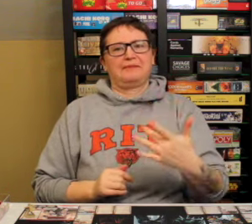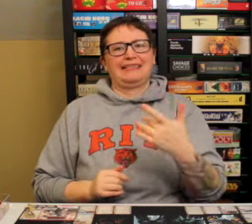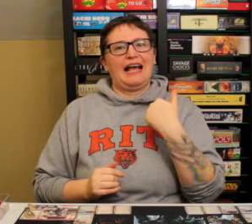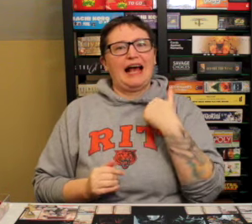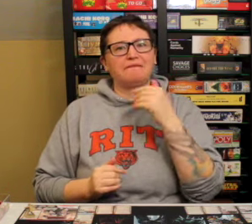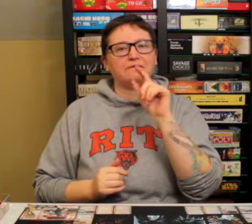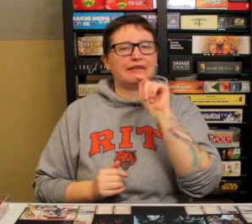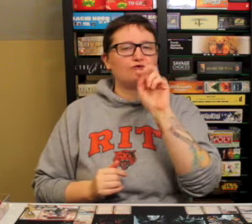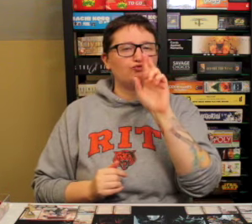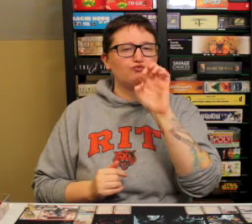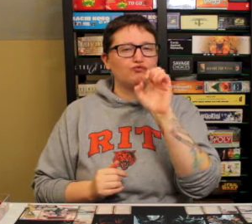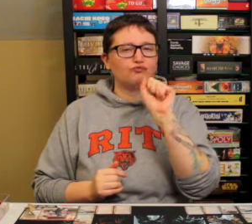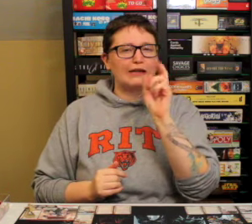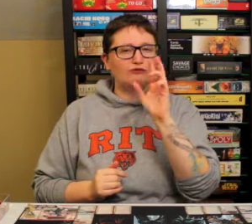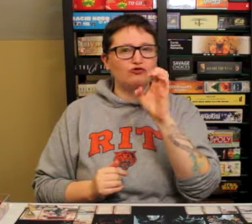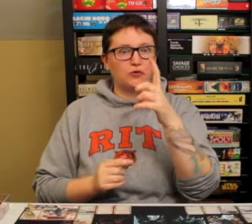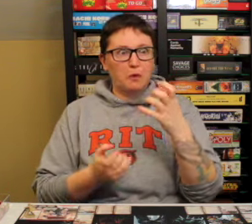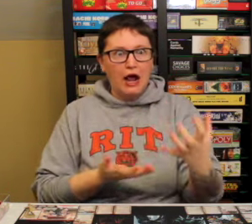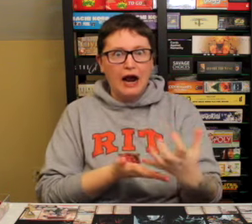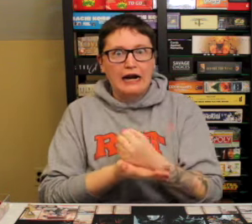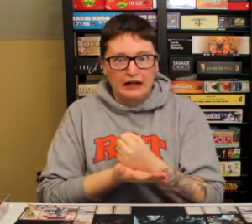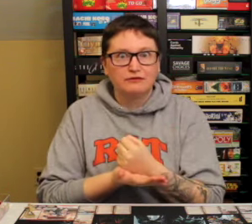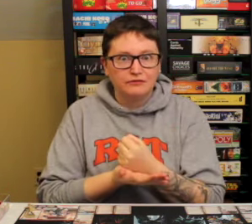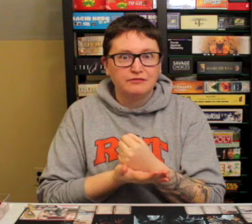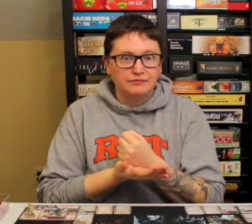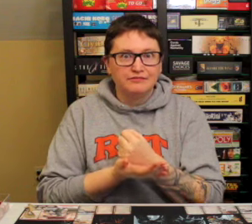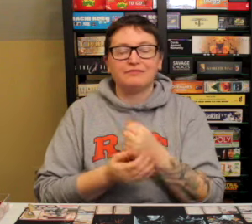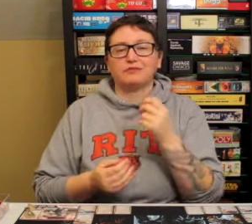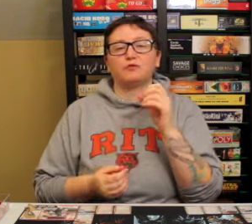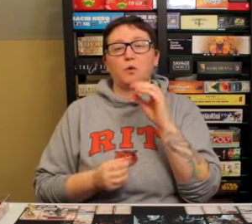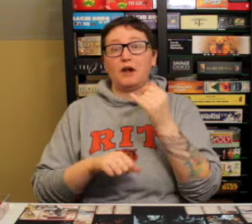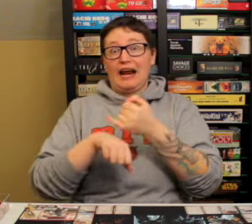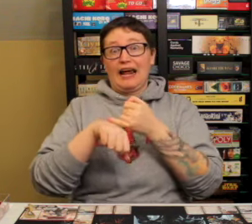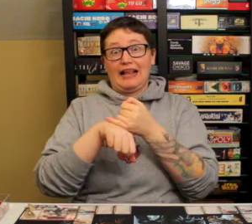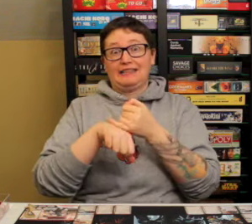Those have a series, have specific treasures that you need to collect.